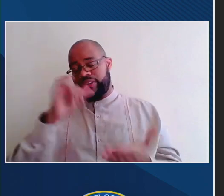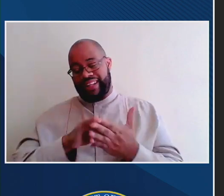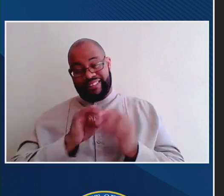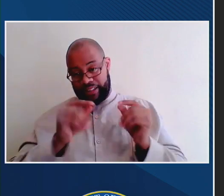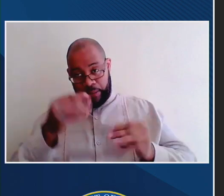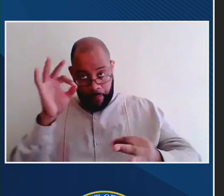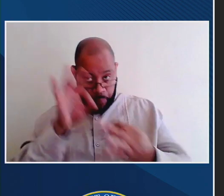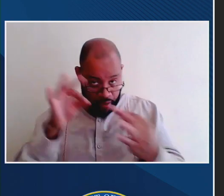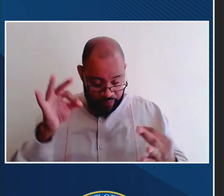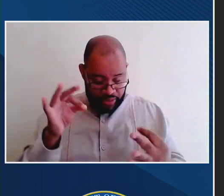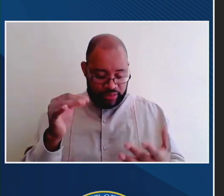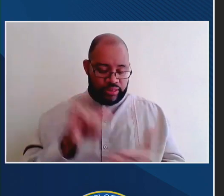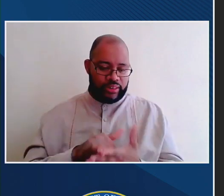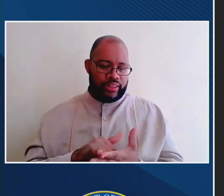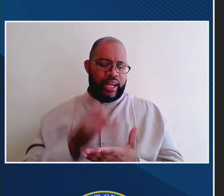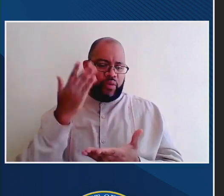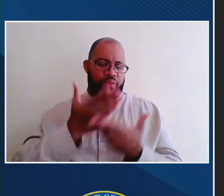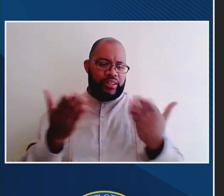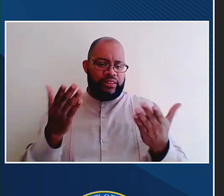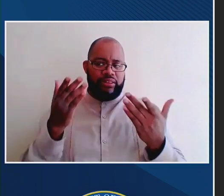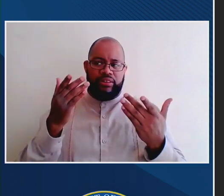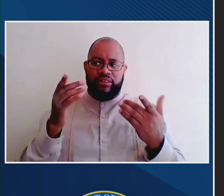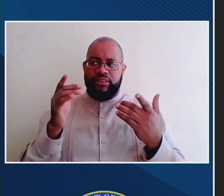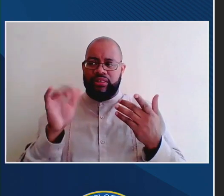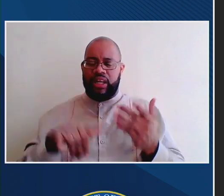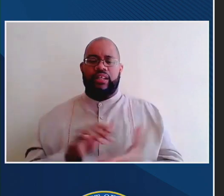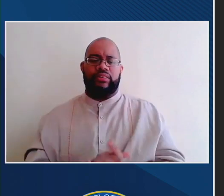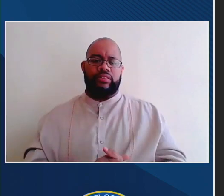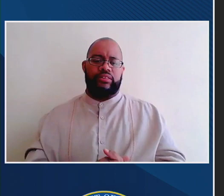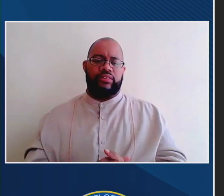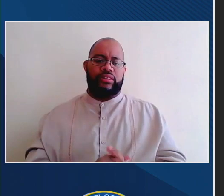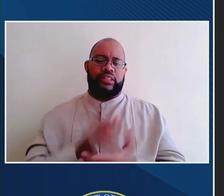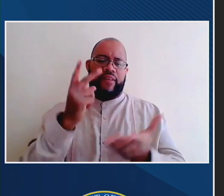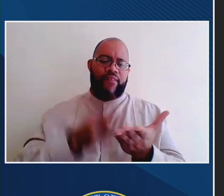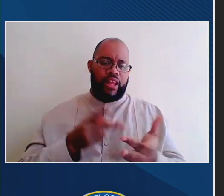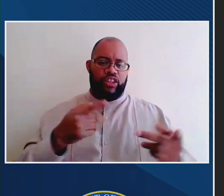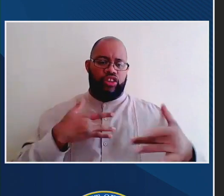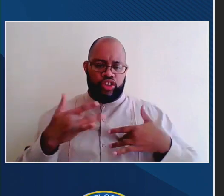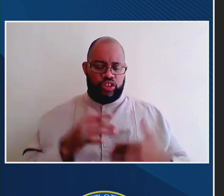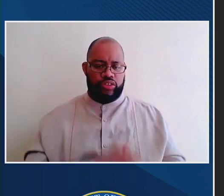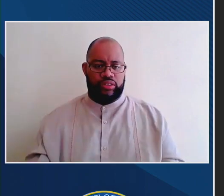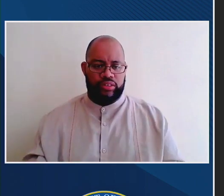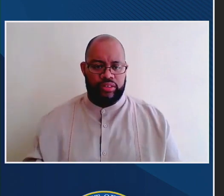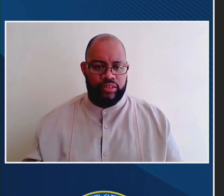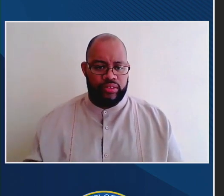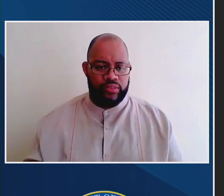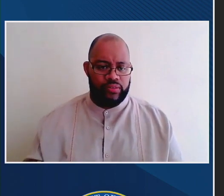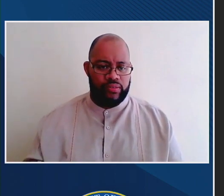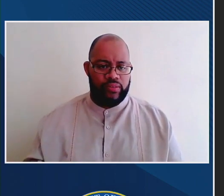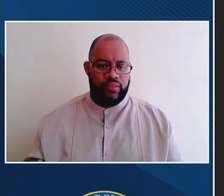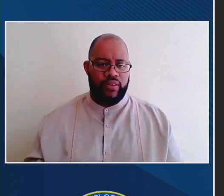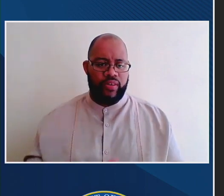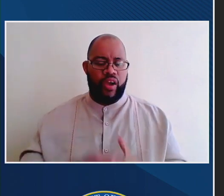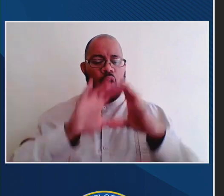have brought up are certainly valid concerns, that overall this will be I